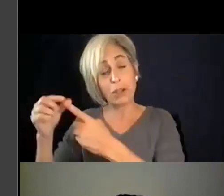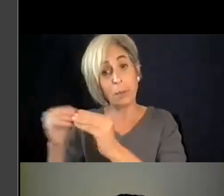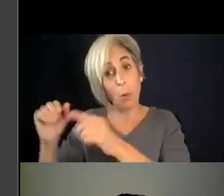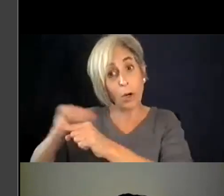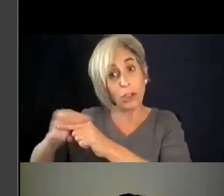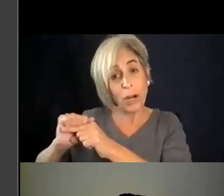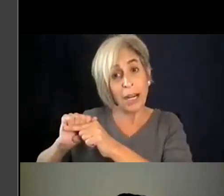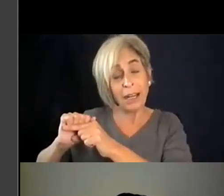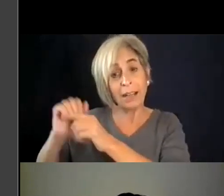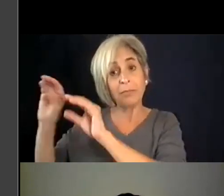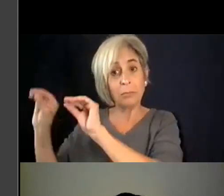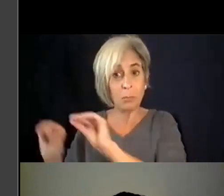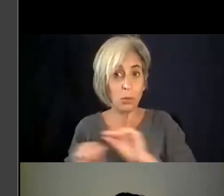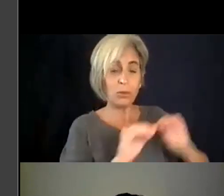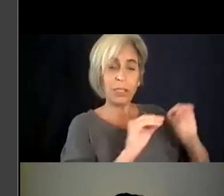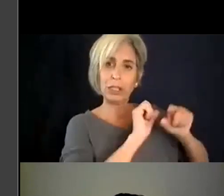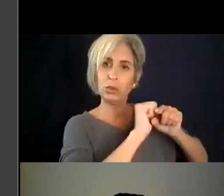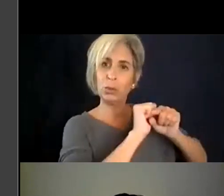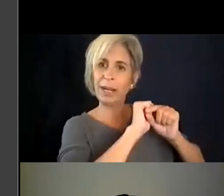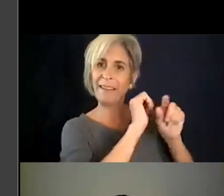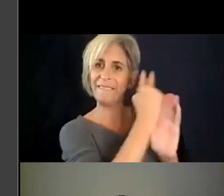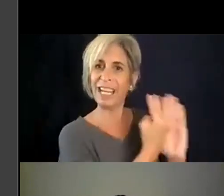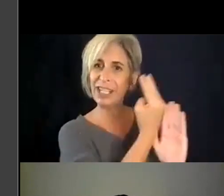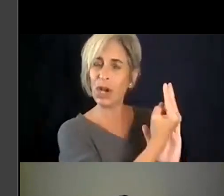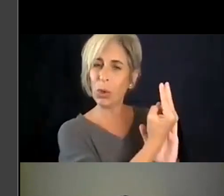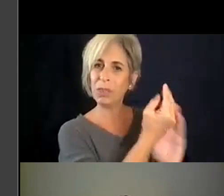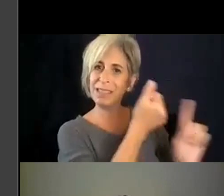moves into training videos and self-guided virtual learning.